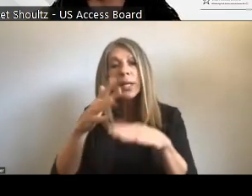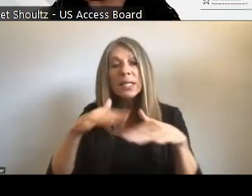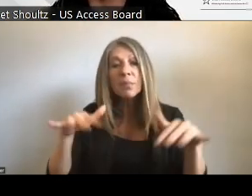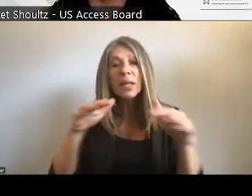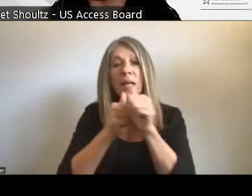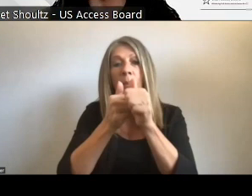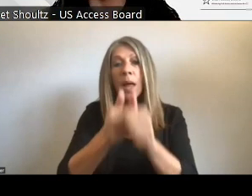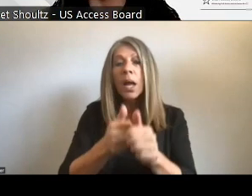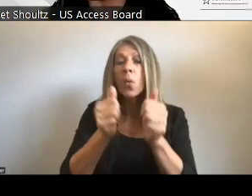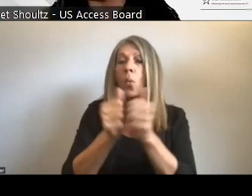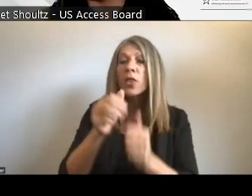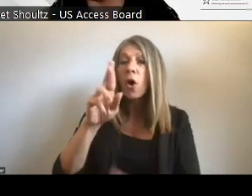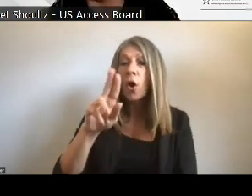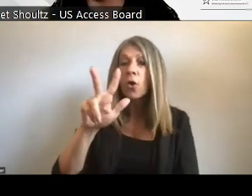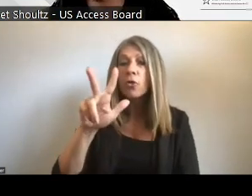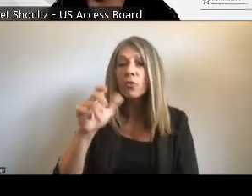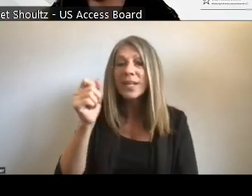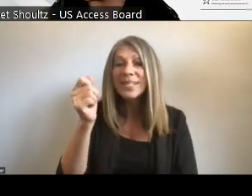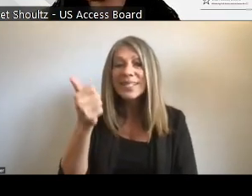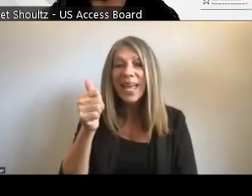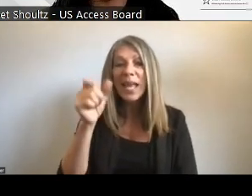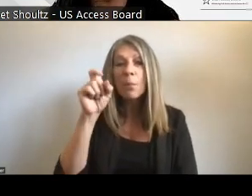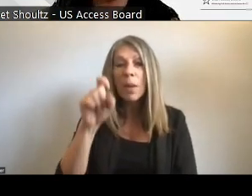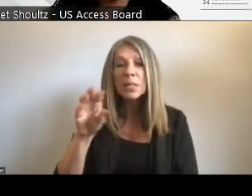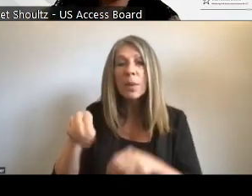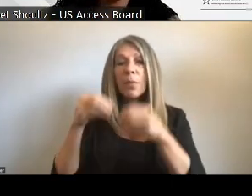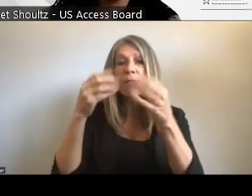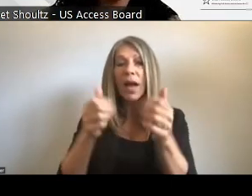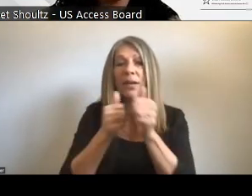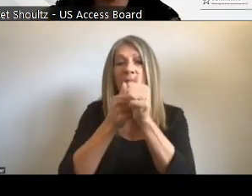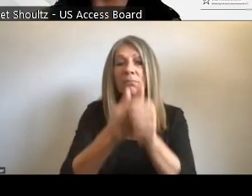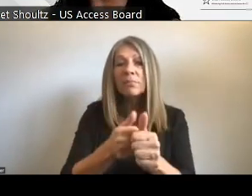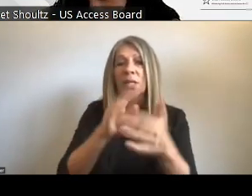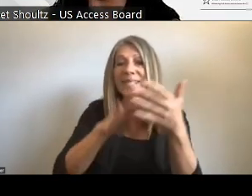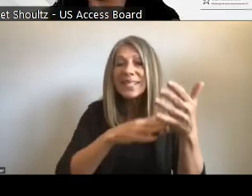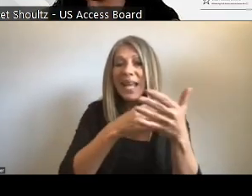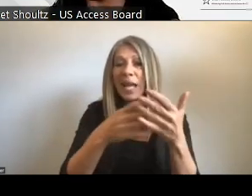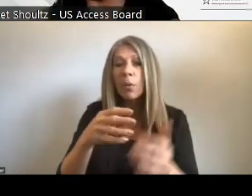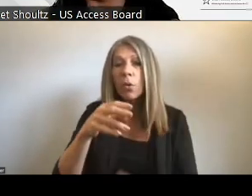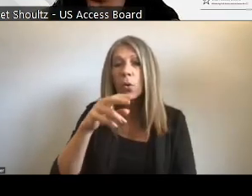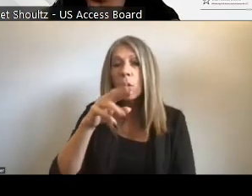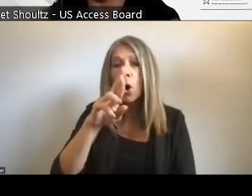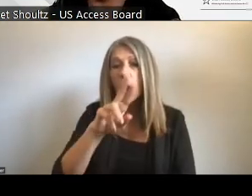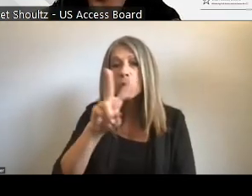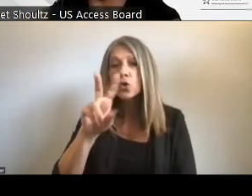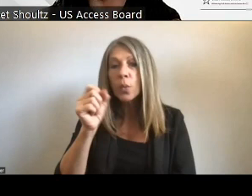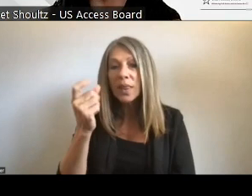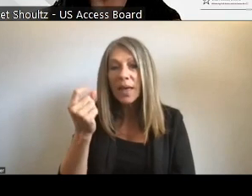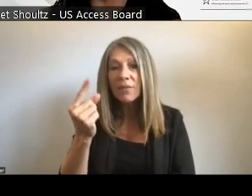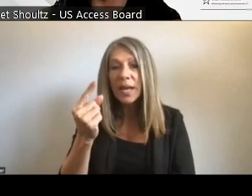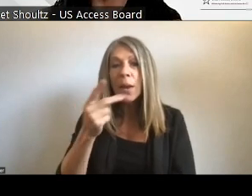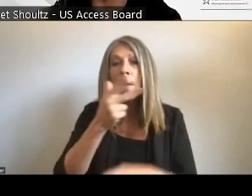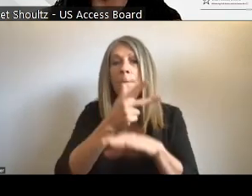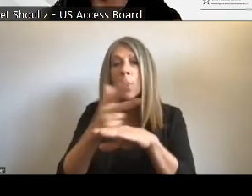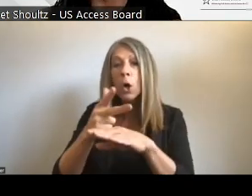complying with R310 must be provided in accordance with Table 211. Where parking is metered or